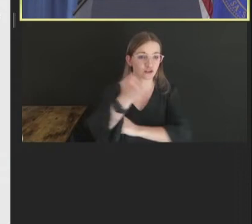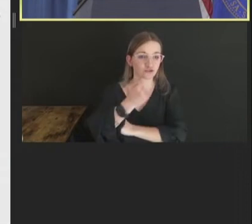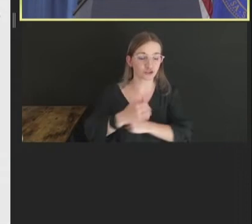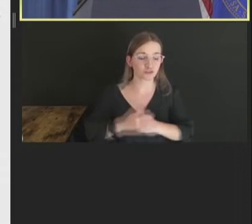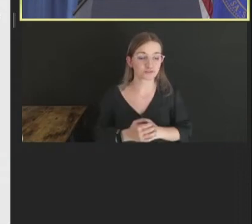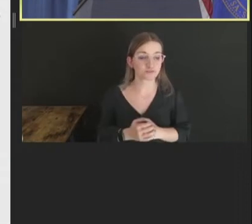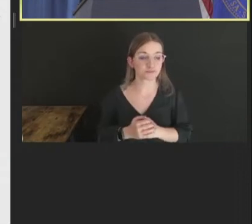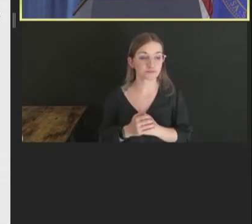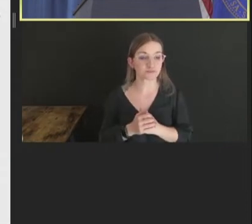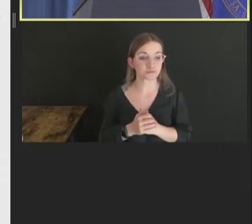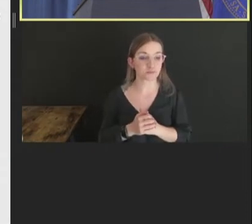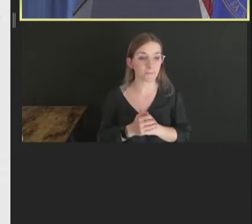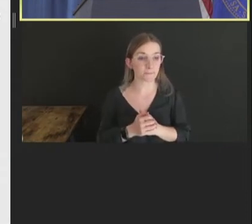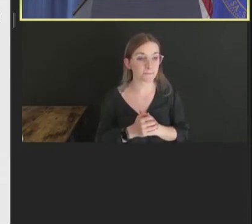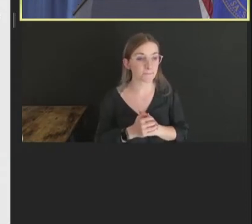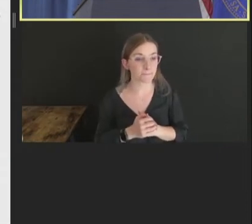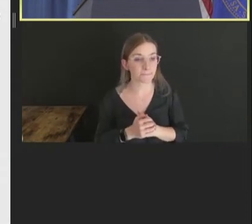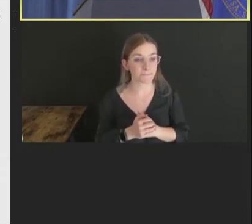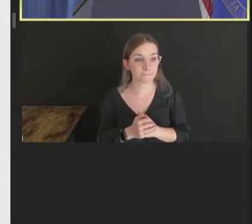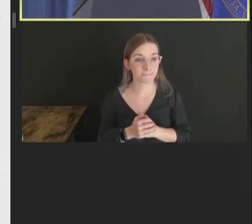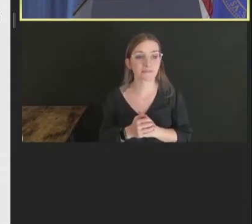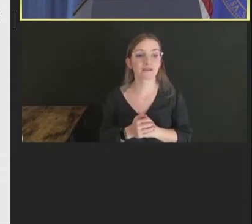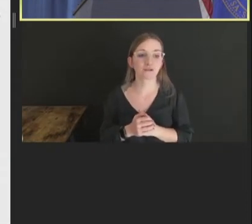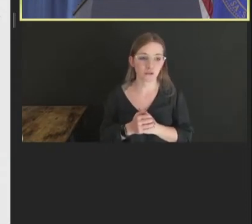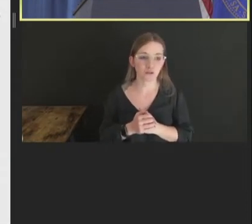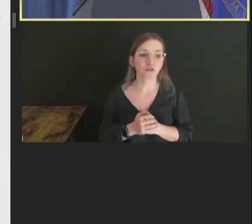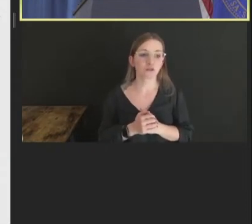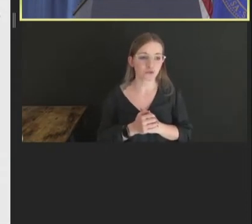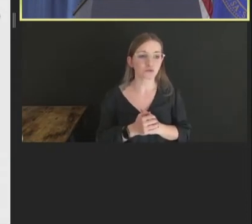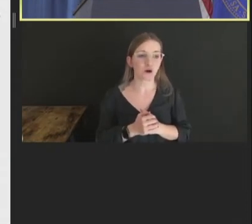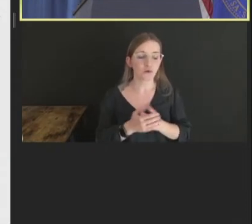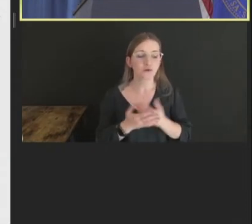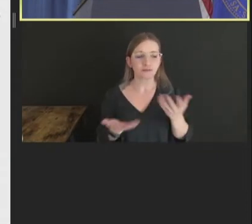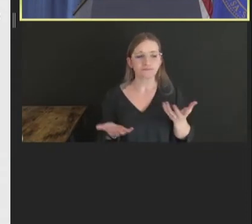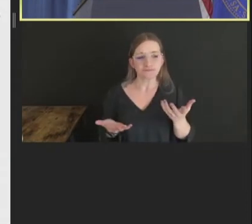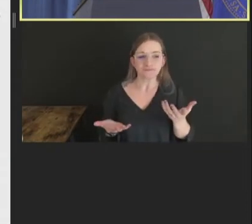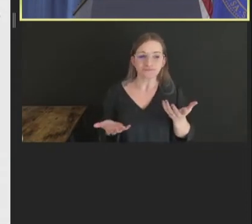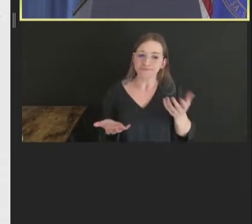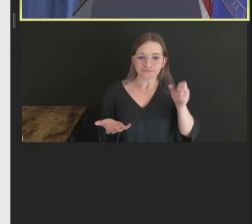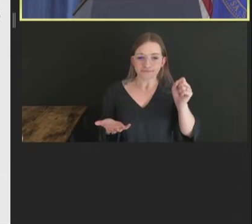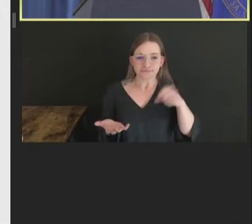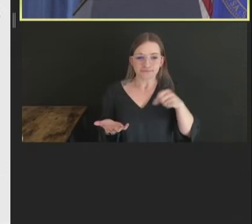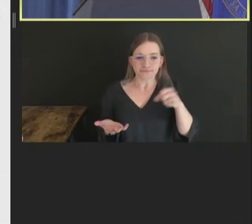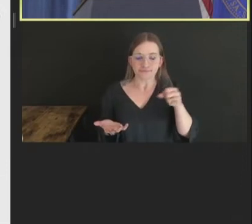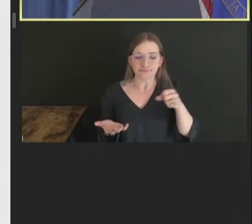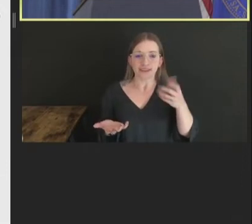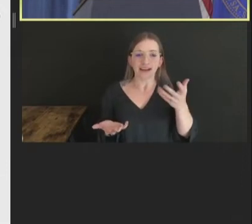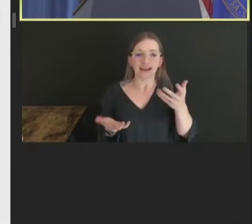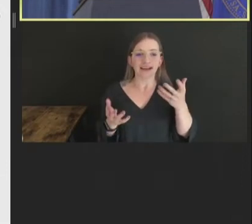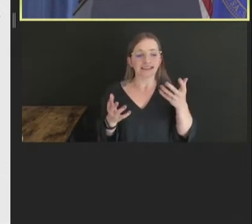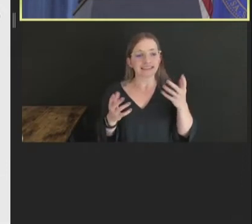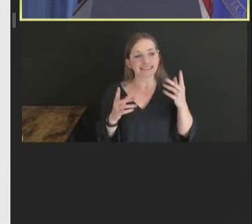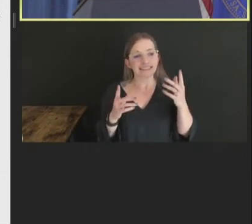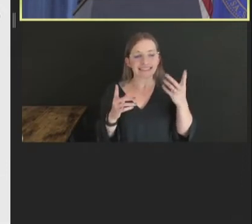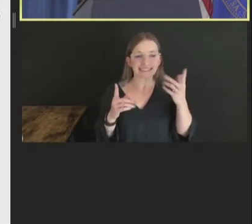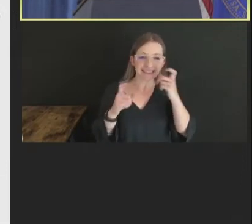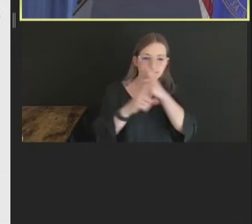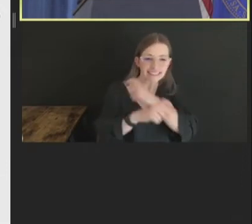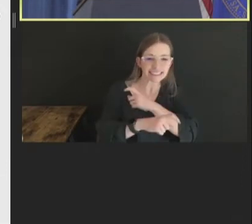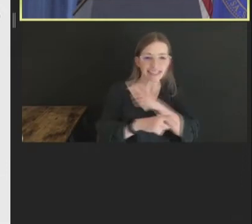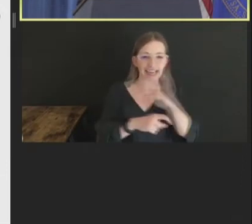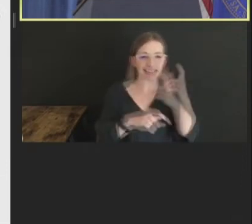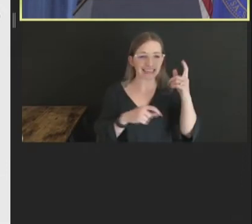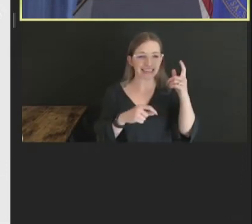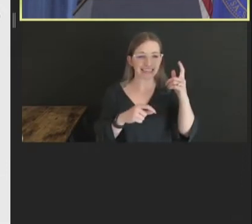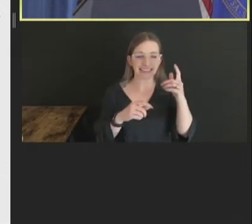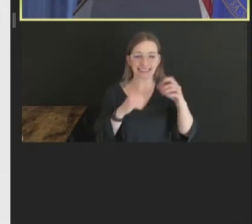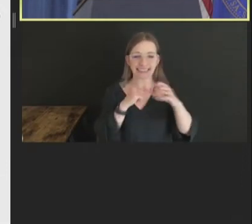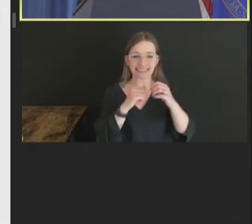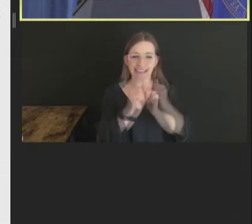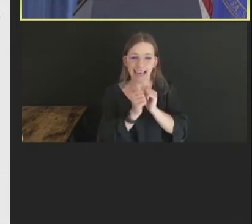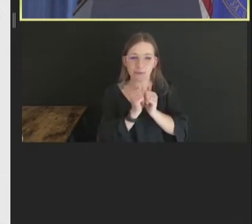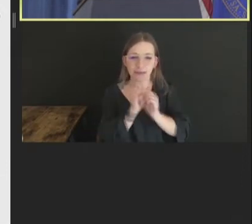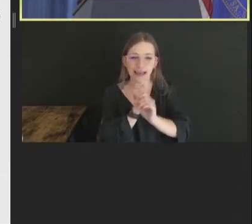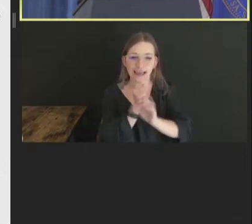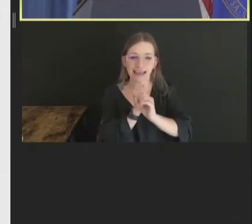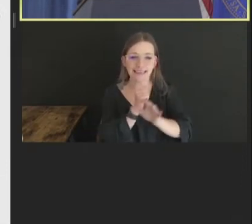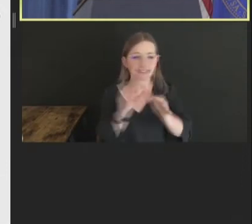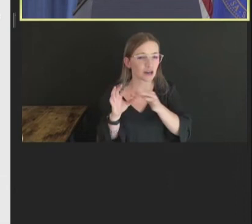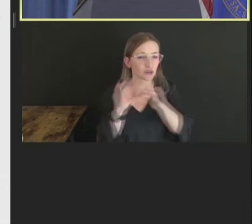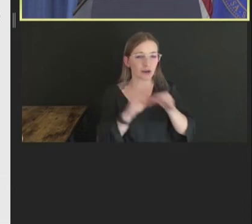Touching on the sort of sophisticated, I would say, campaigns around vaccine really emphasized